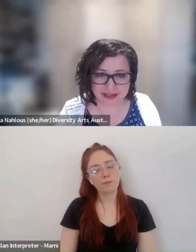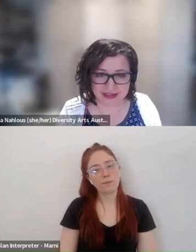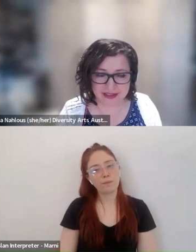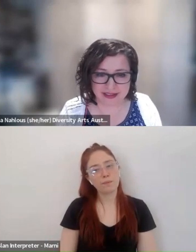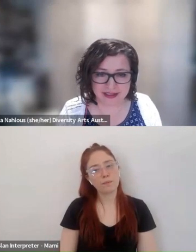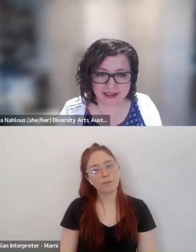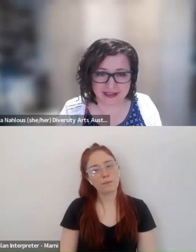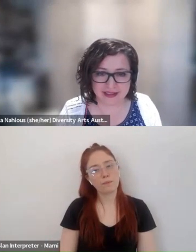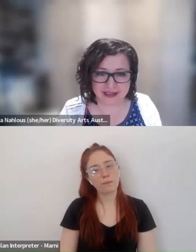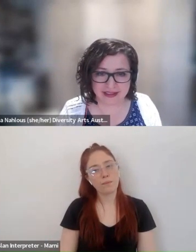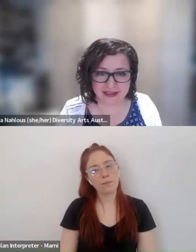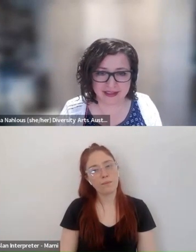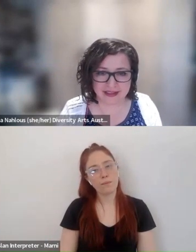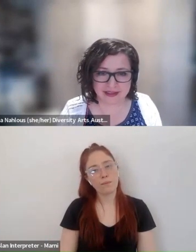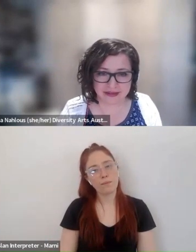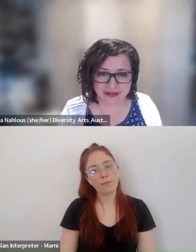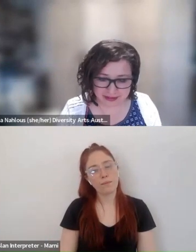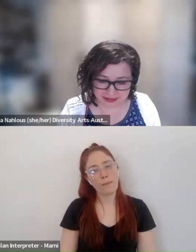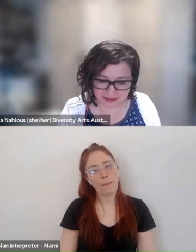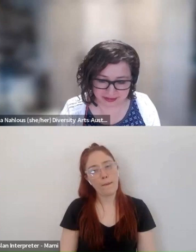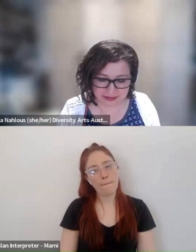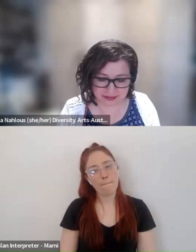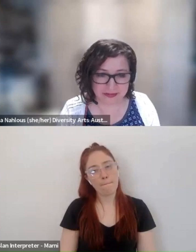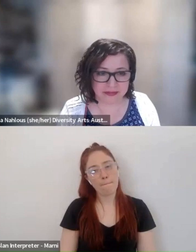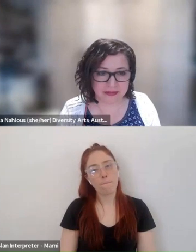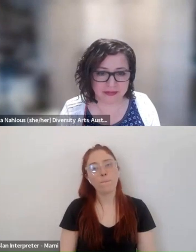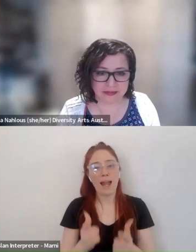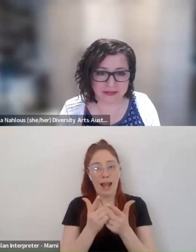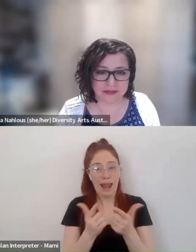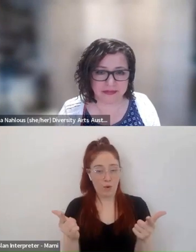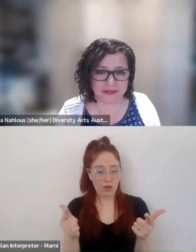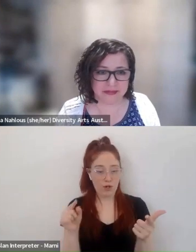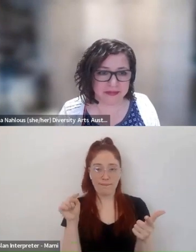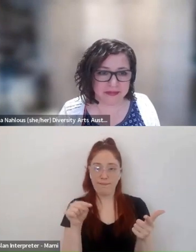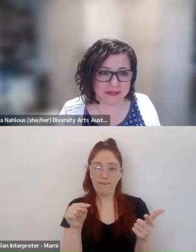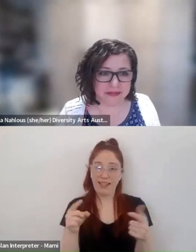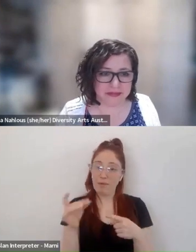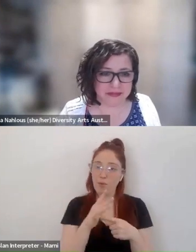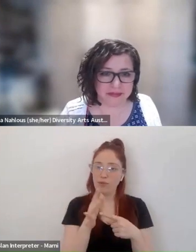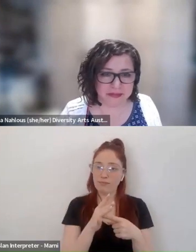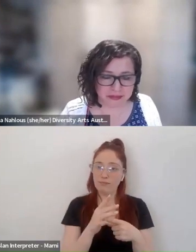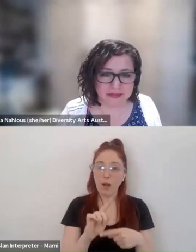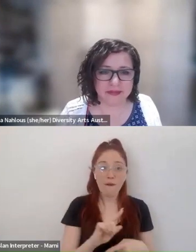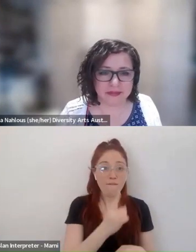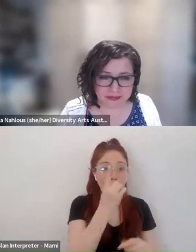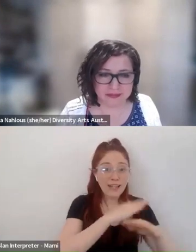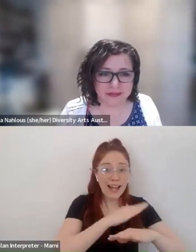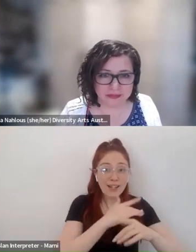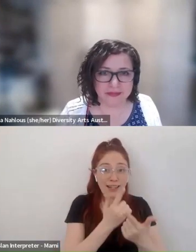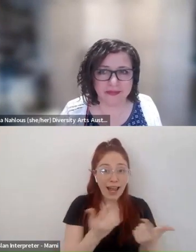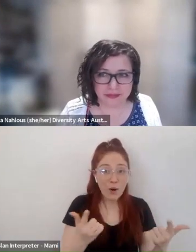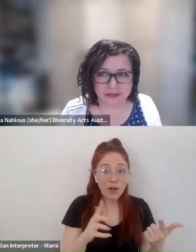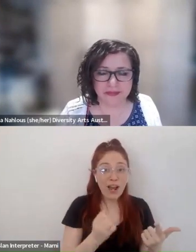How do we capture language? As in First Nations language, we have, you know, over 300 languages in Australia, there